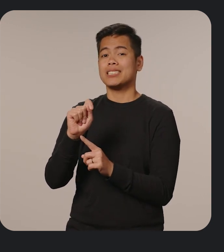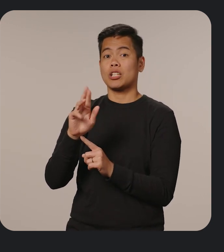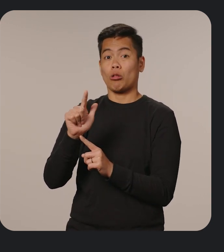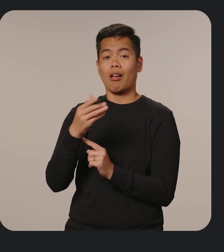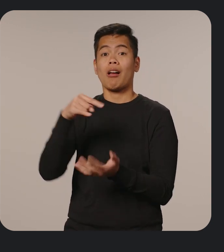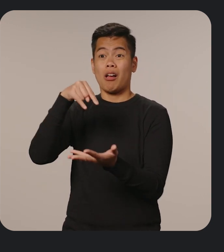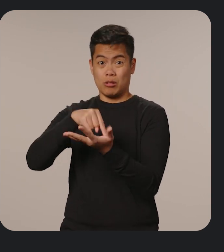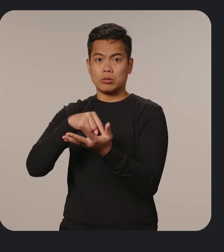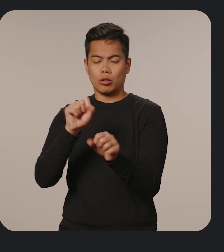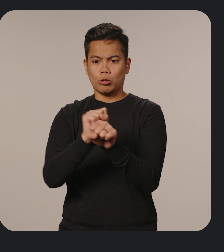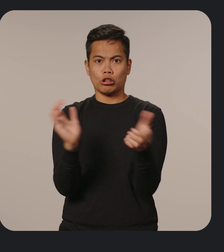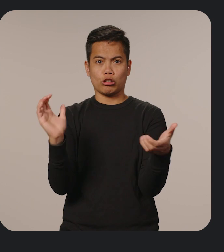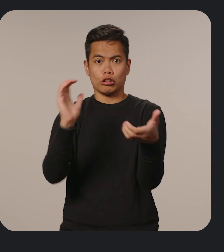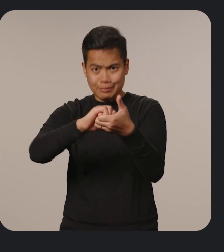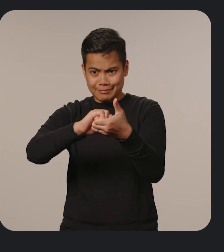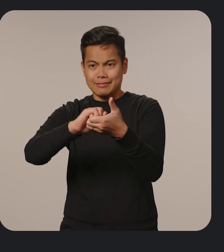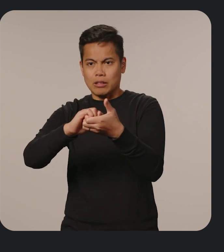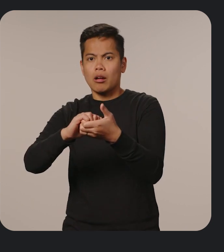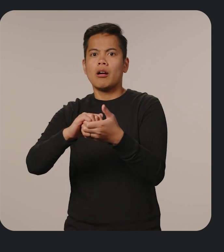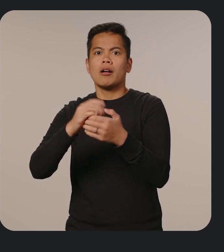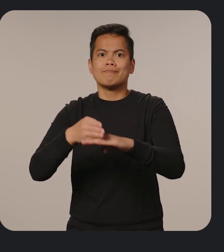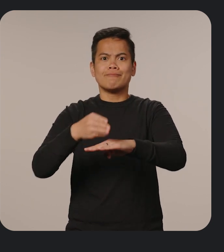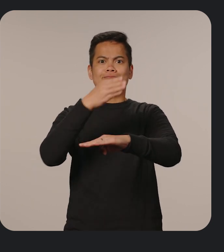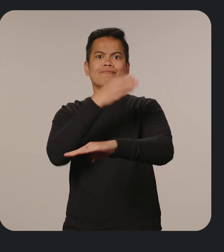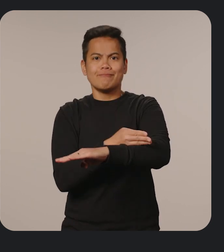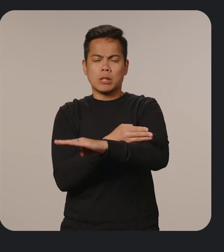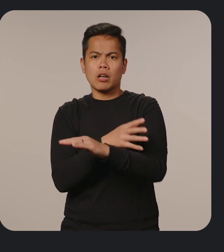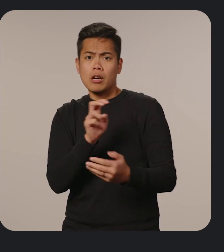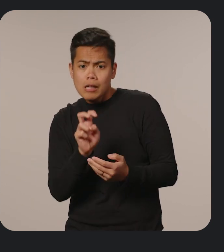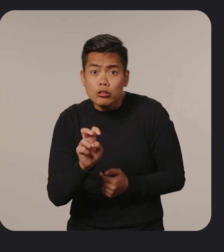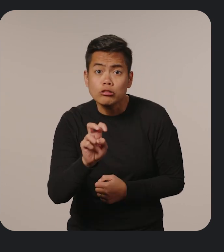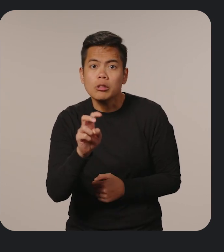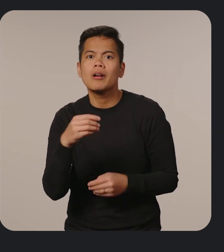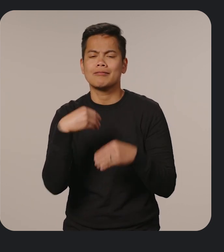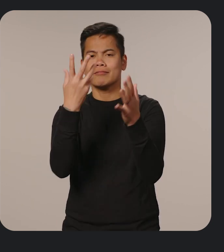work together to improve back navigation by bringing you predictive back animations.